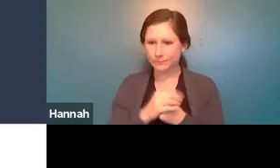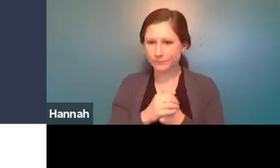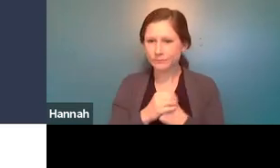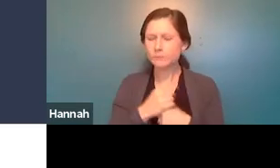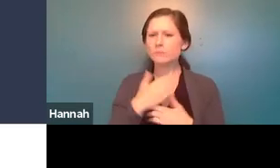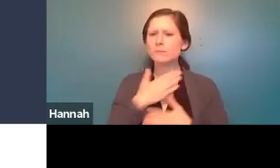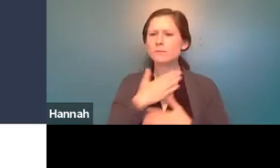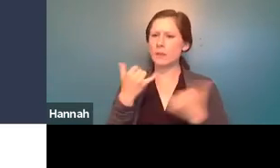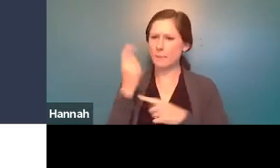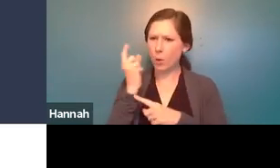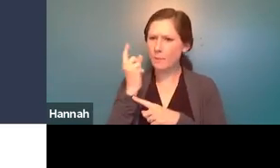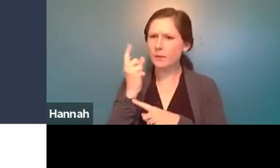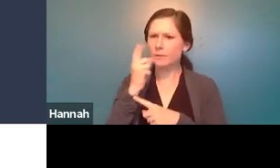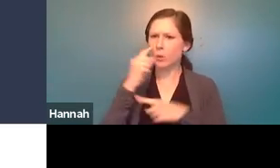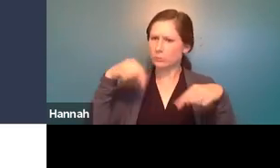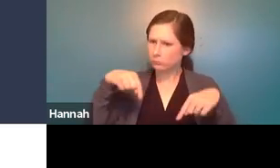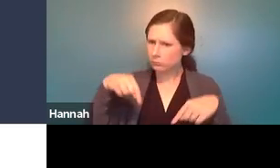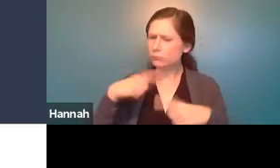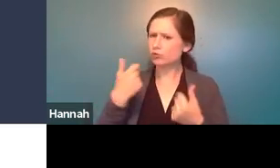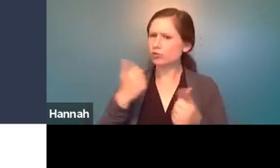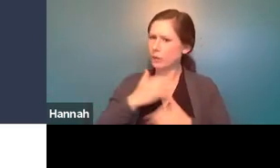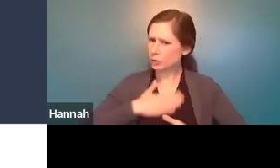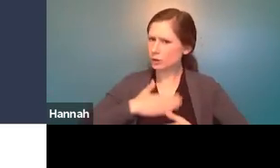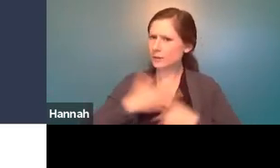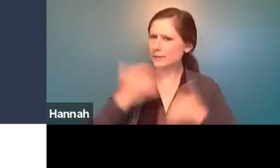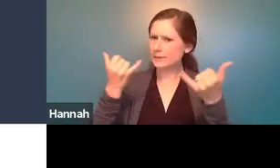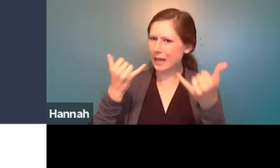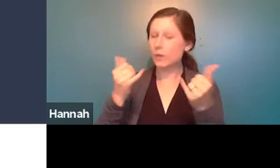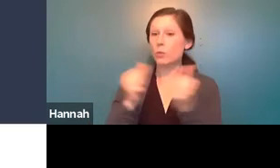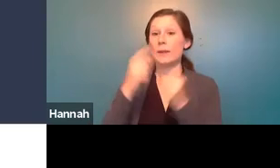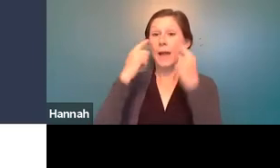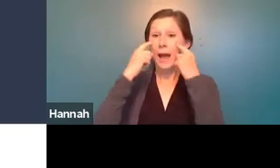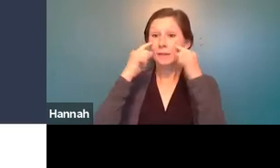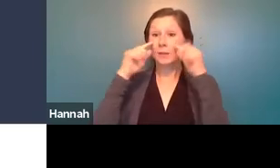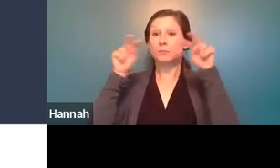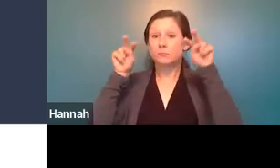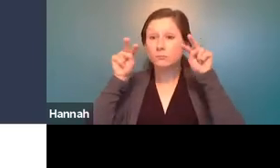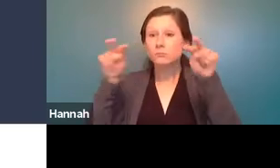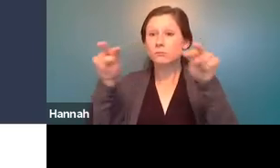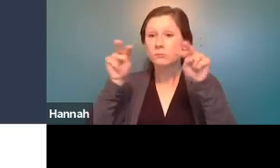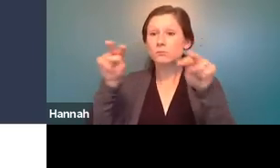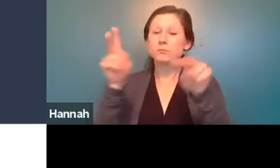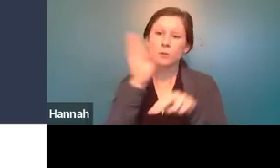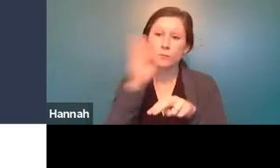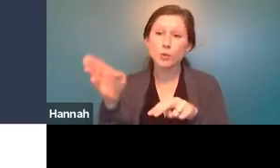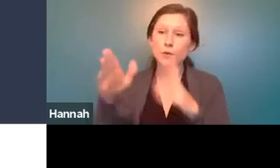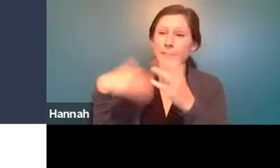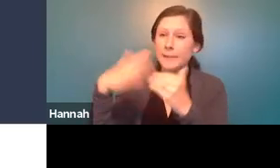what it is, with our eyes to the future, with our eyes to the goal and to the next step. But at least taking a moment to